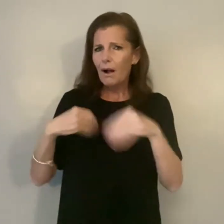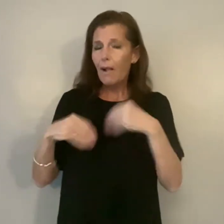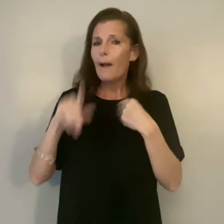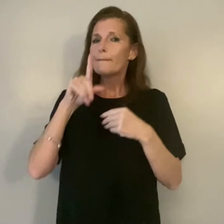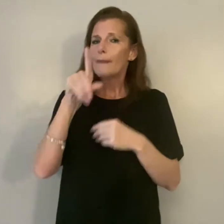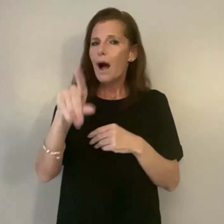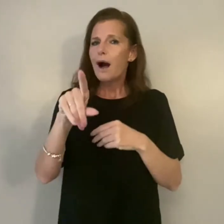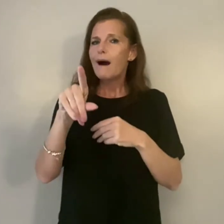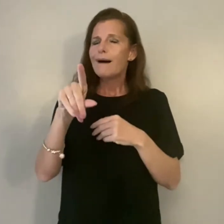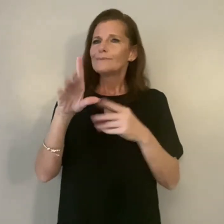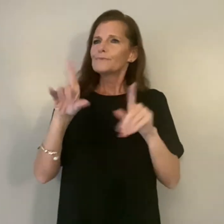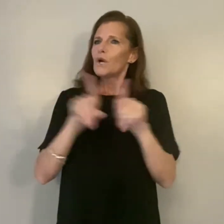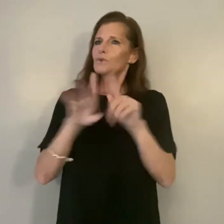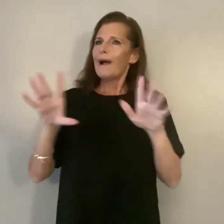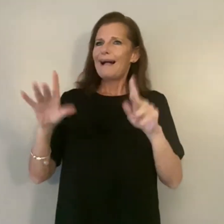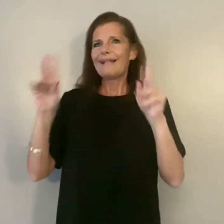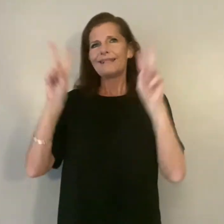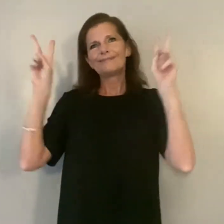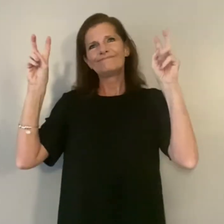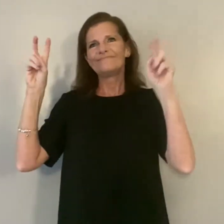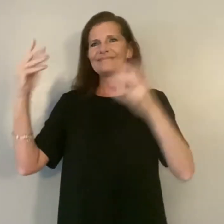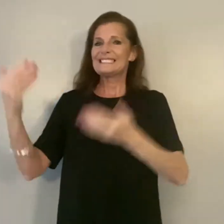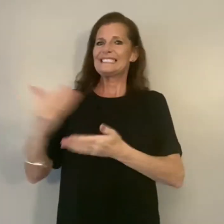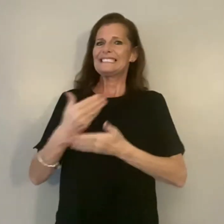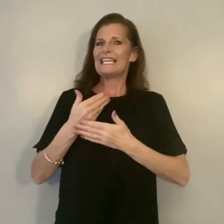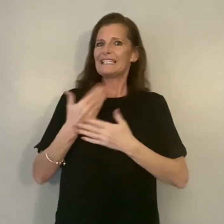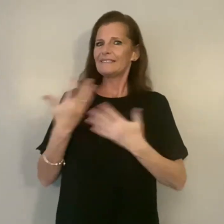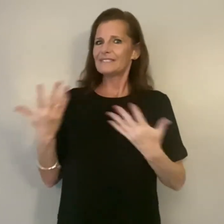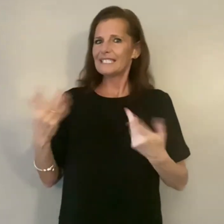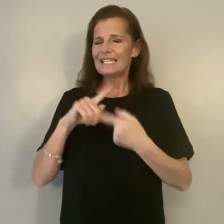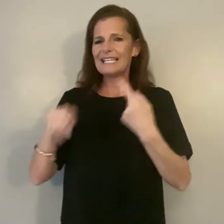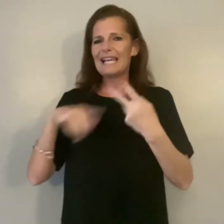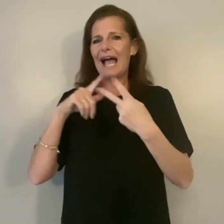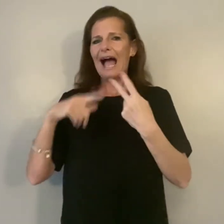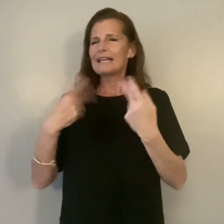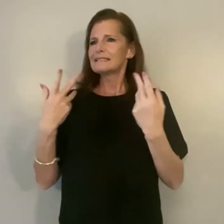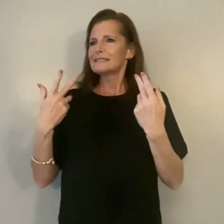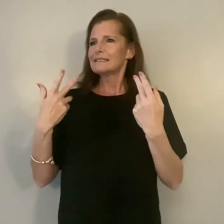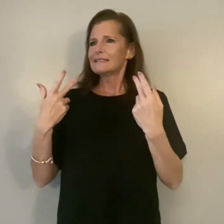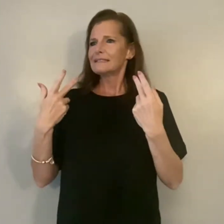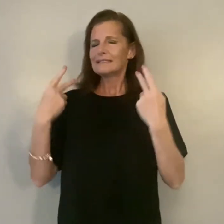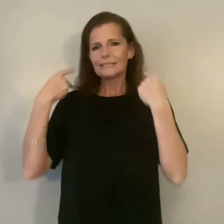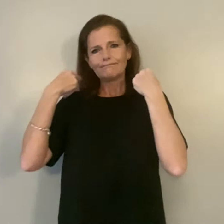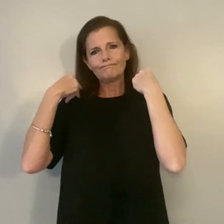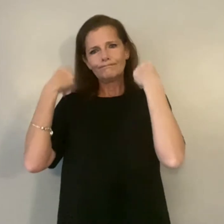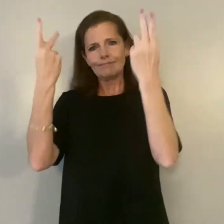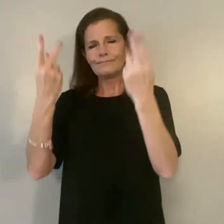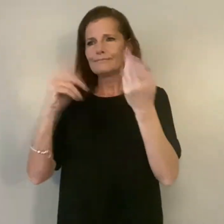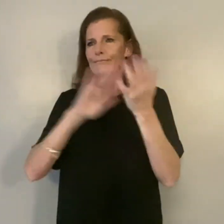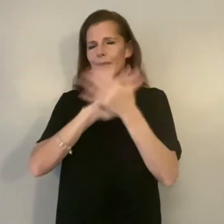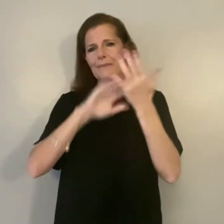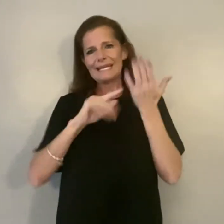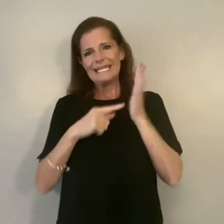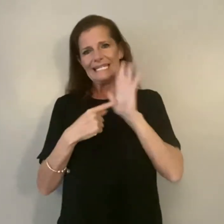but it also takes away both the safety net and a voice which helps you to reflect